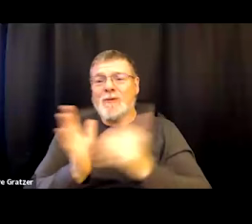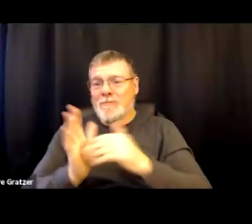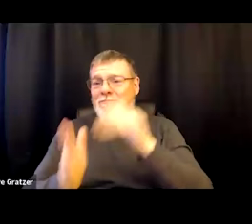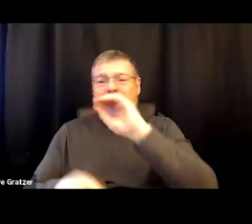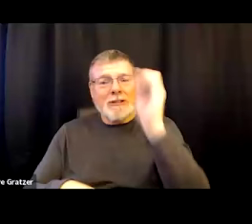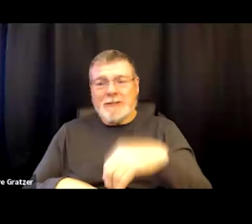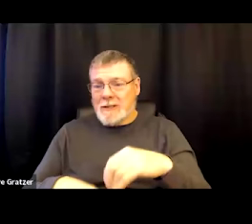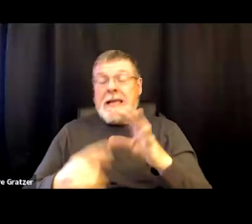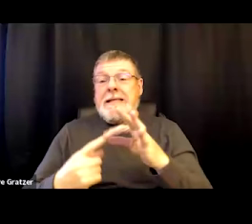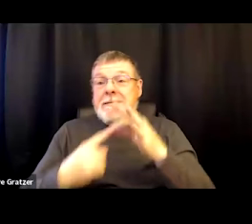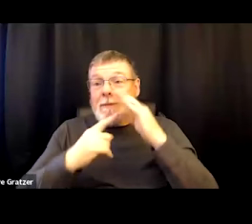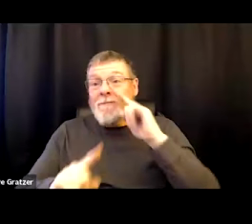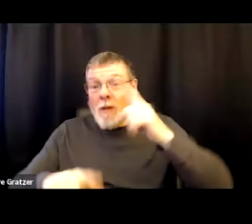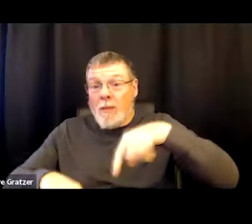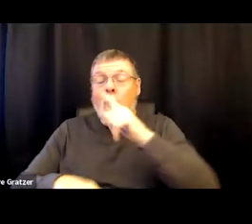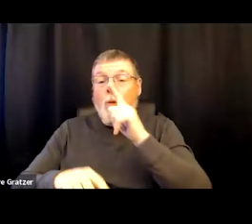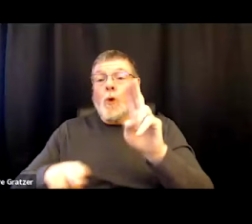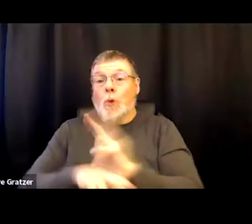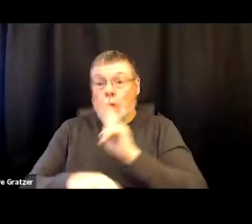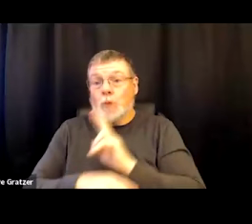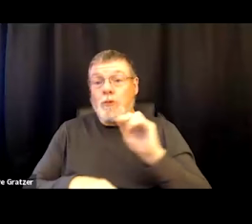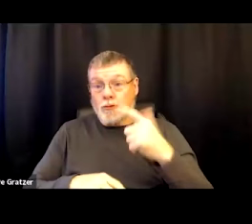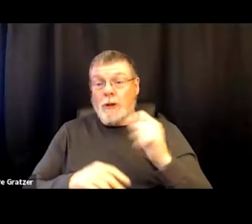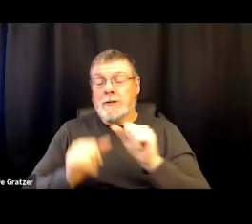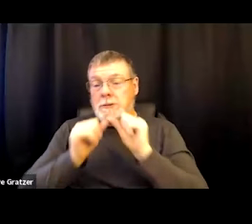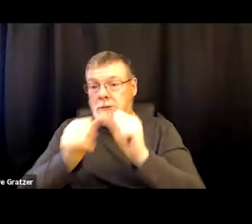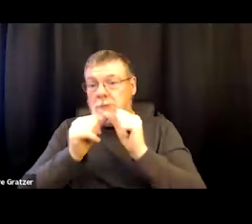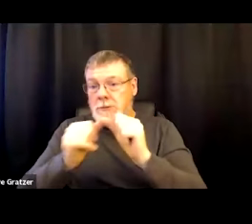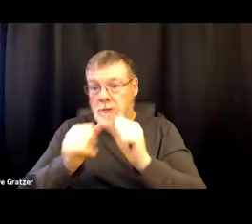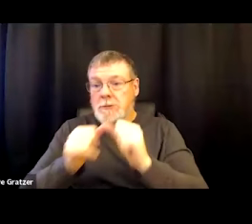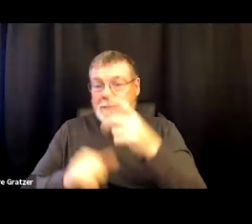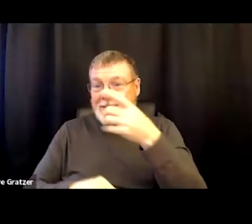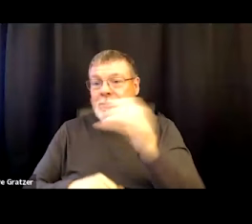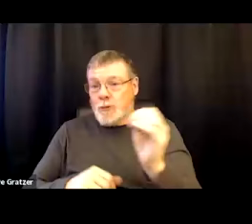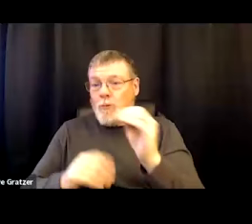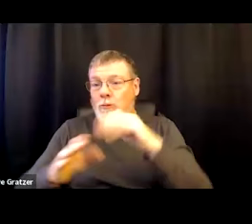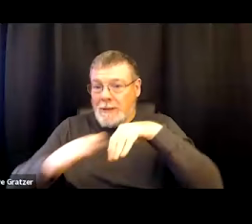that have active substance use problems, chronic disorders coming into prison,